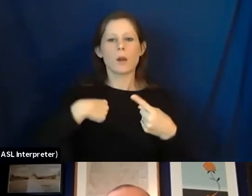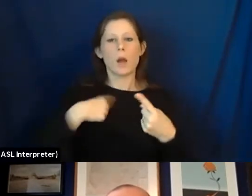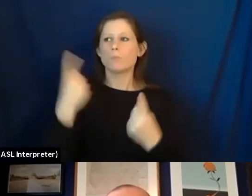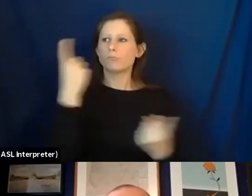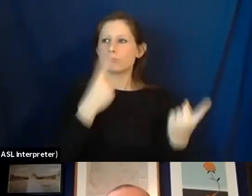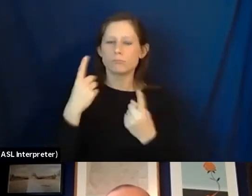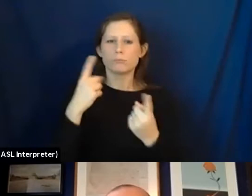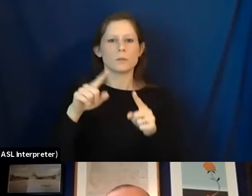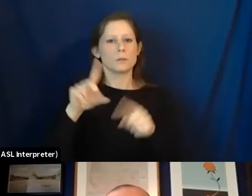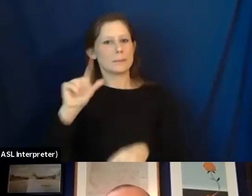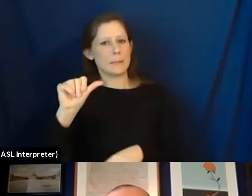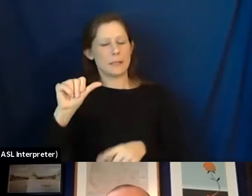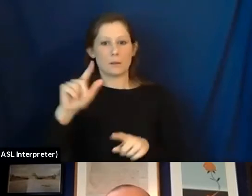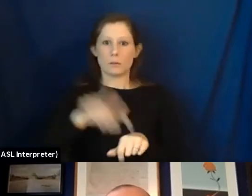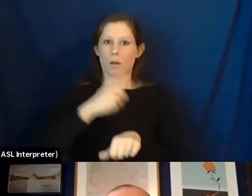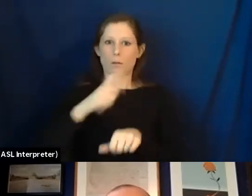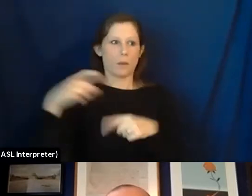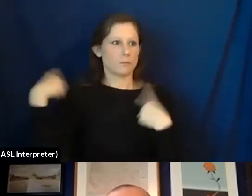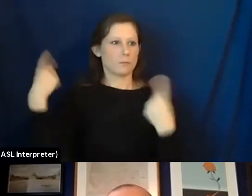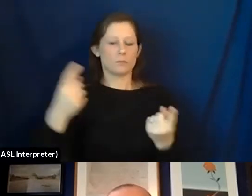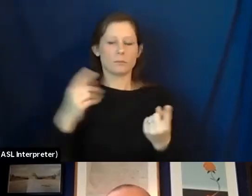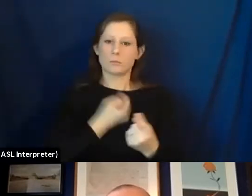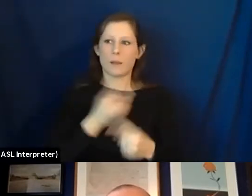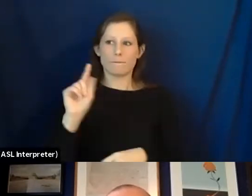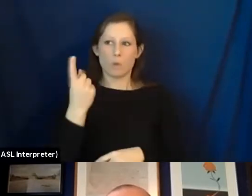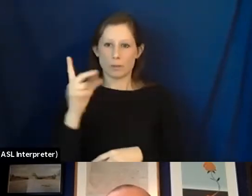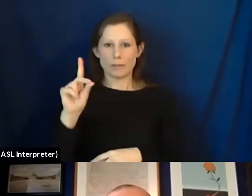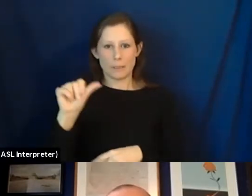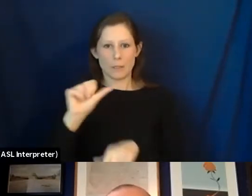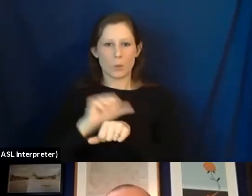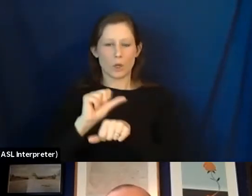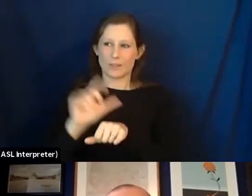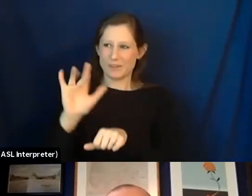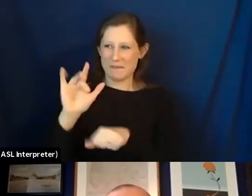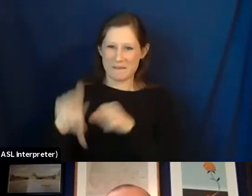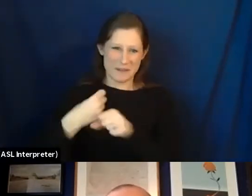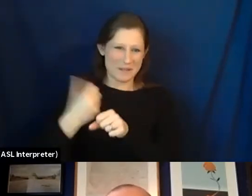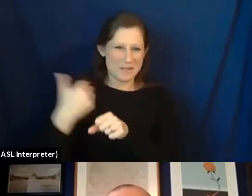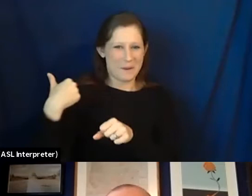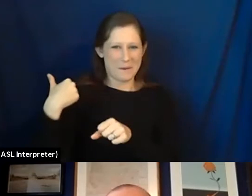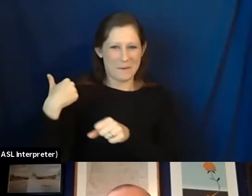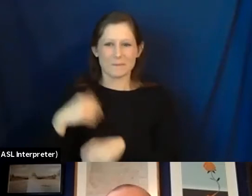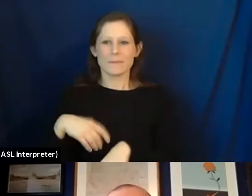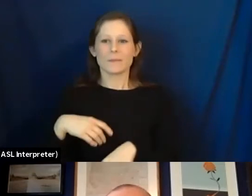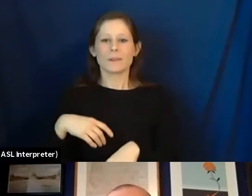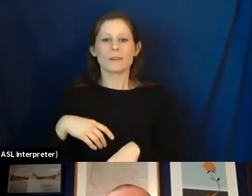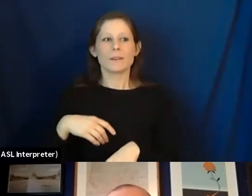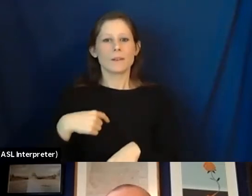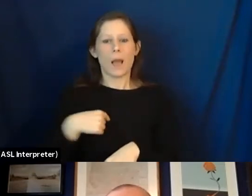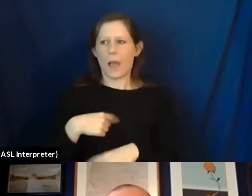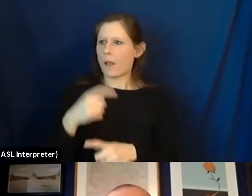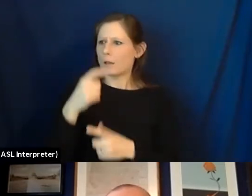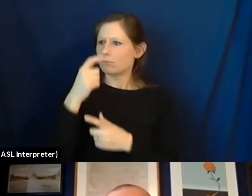for a really long time we did our first disability work 25 years ago but what interests me and